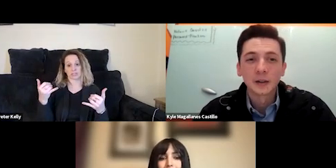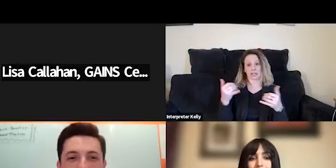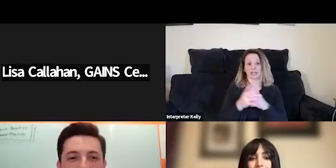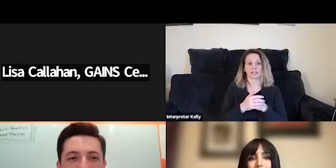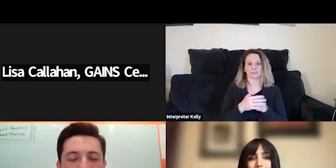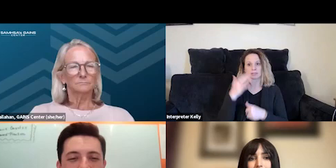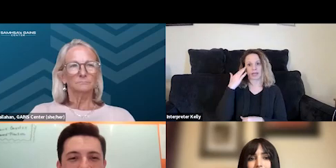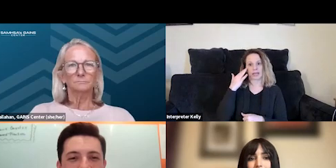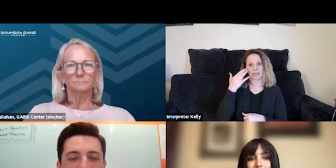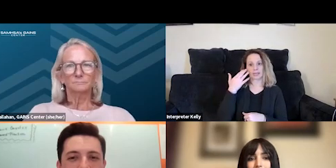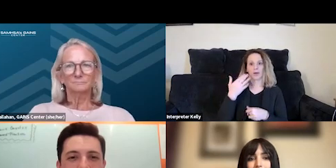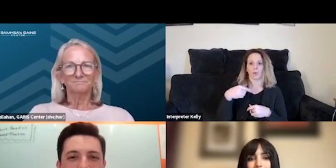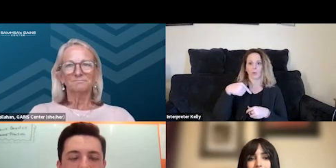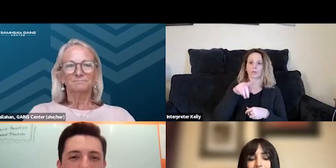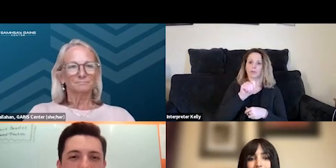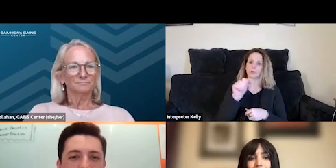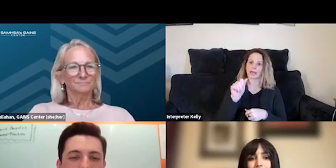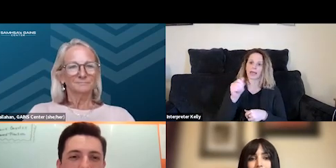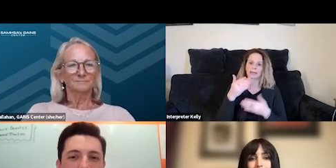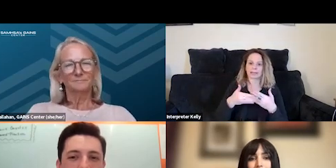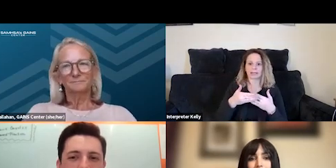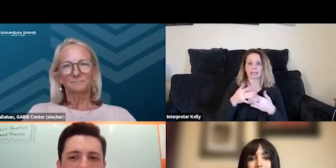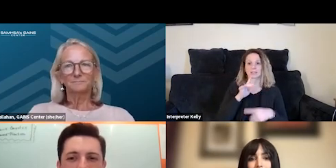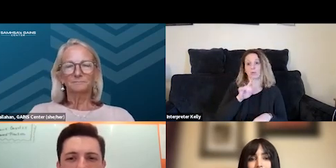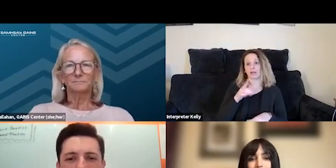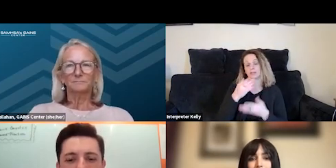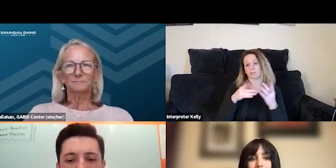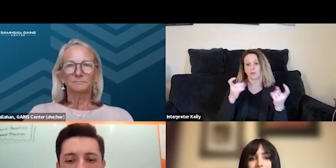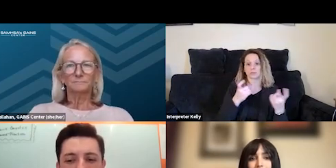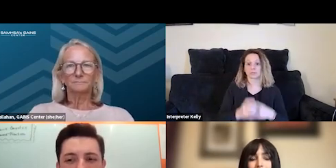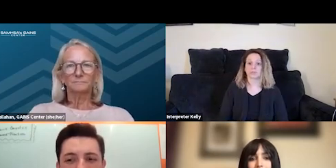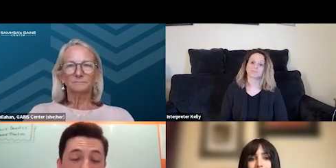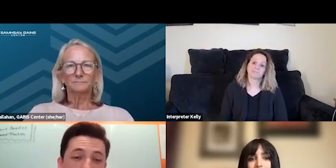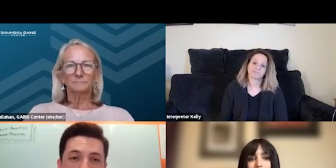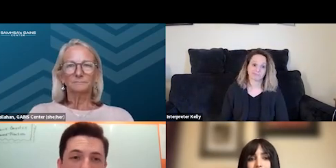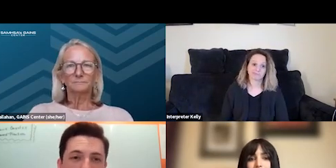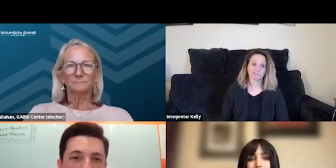I know that this Q&A session here at the end, so we'll answer some questions and feel free to reach out.